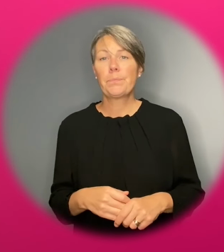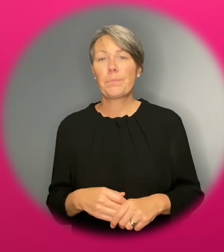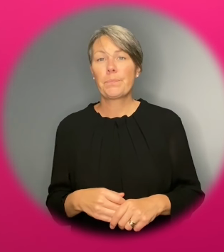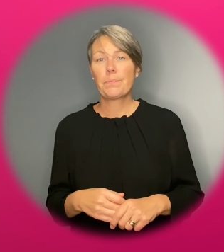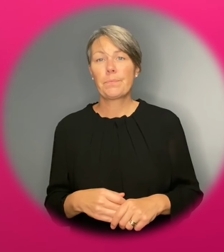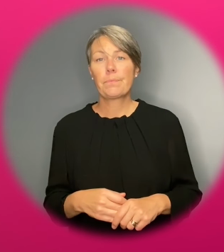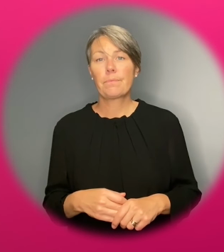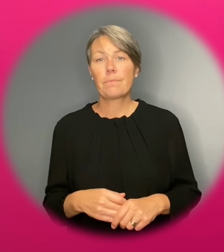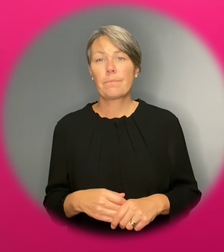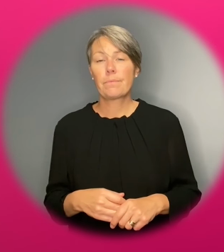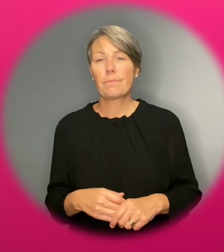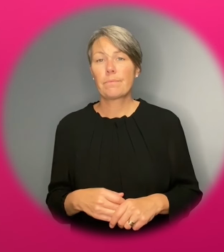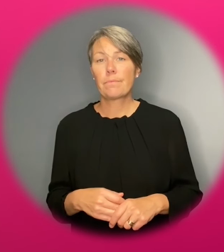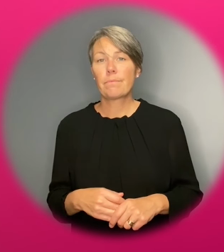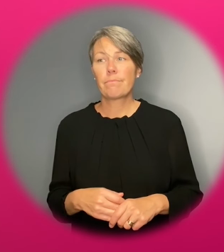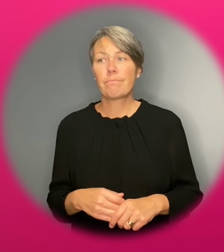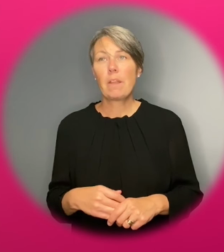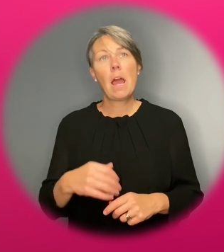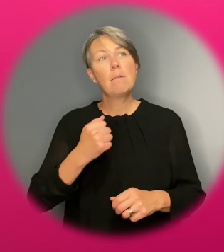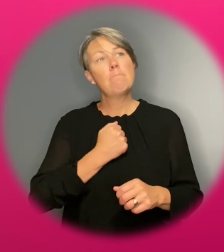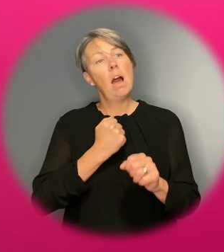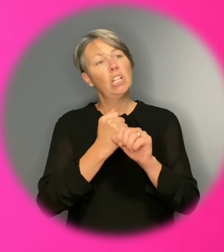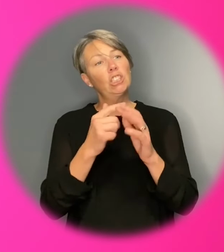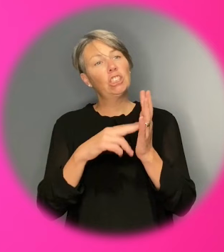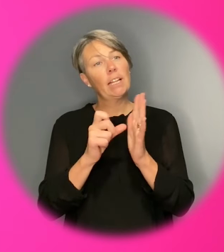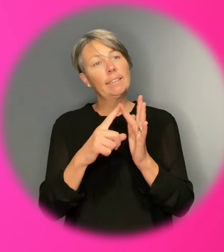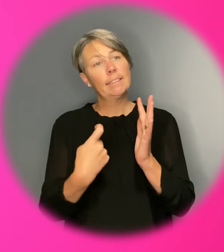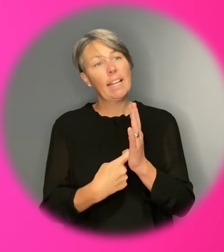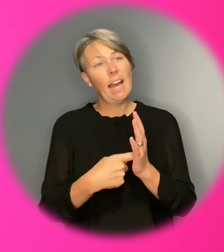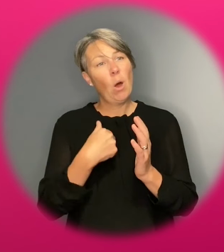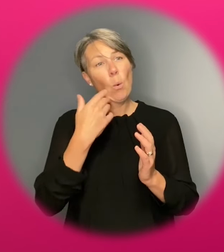think of my gender. A lot of the time I have to explain that in the same context